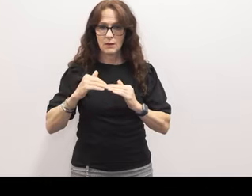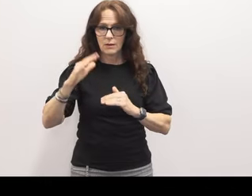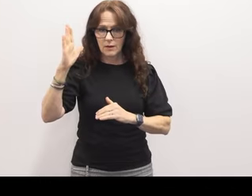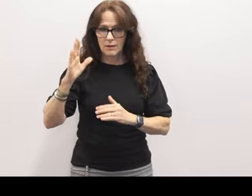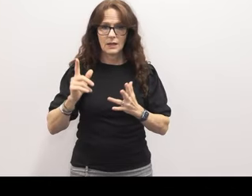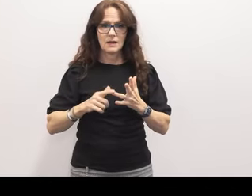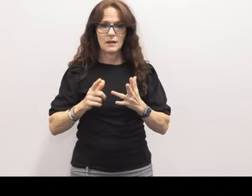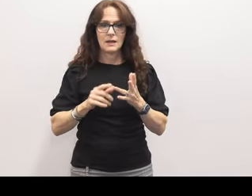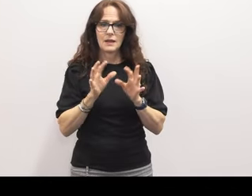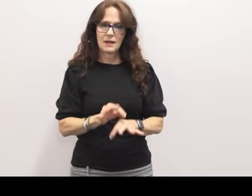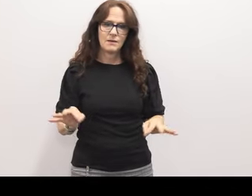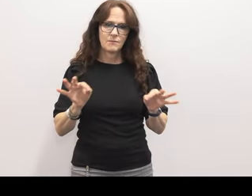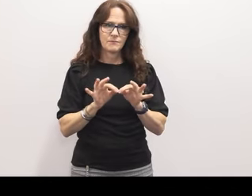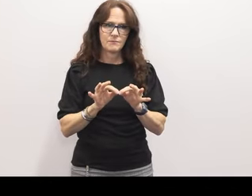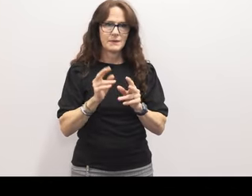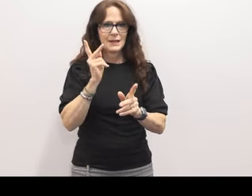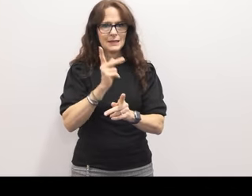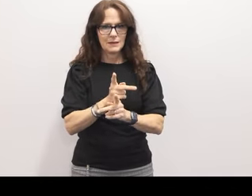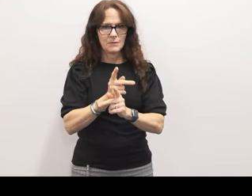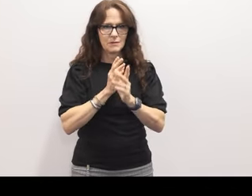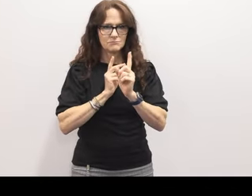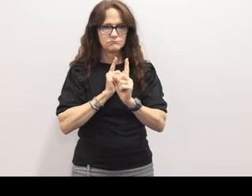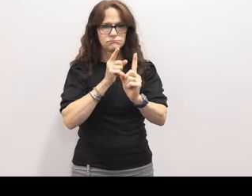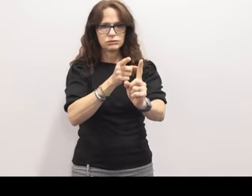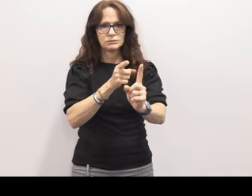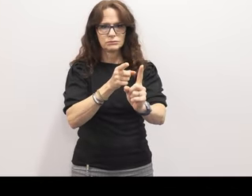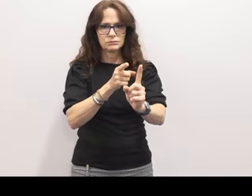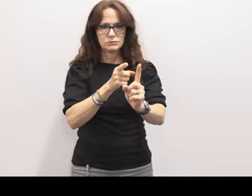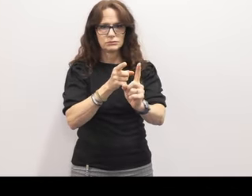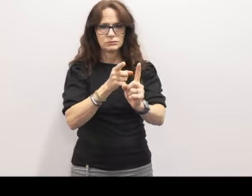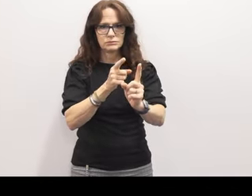is key to staying on track for meeting A through G.